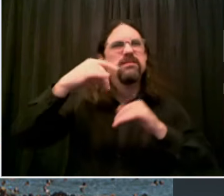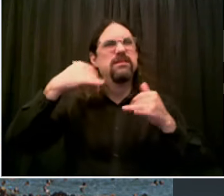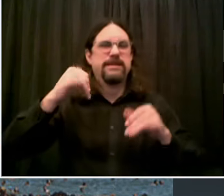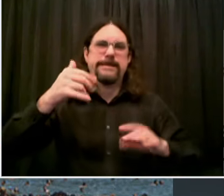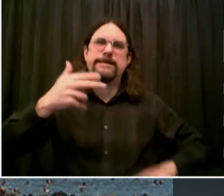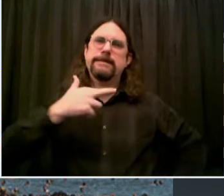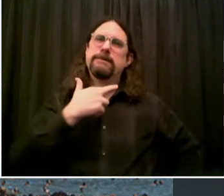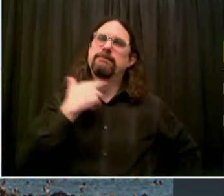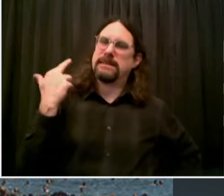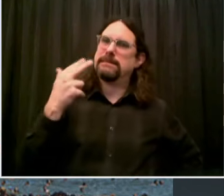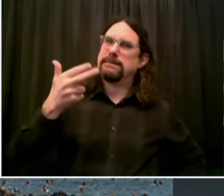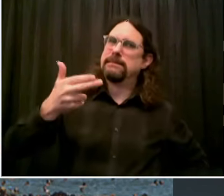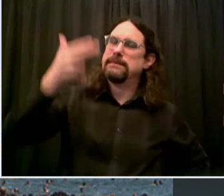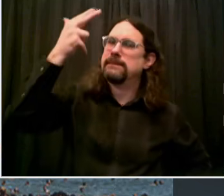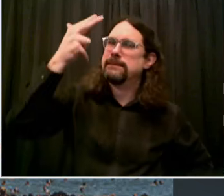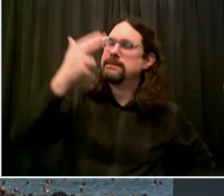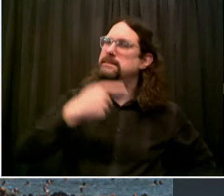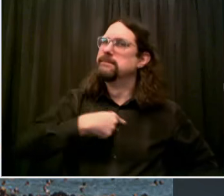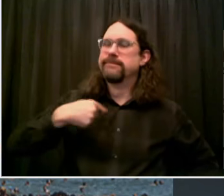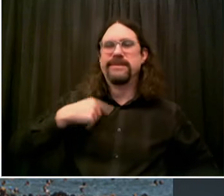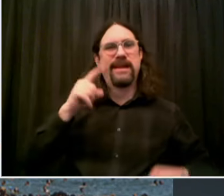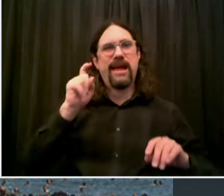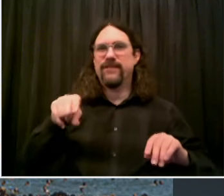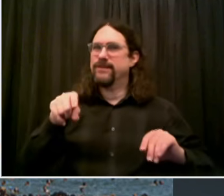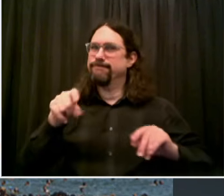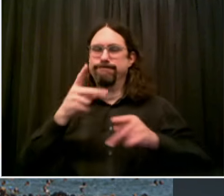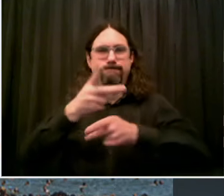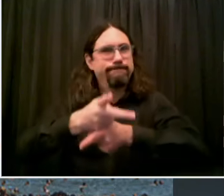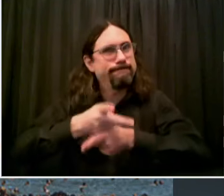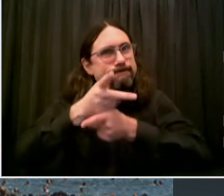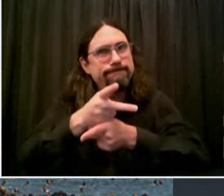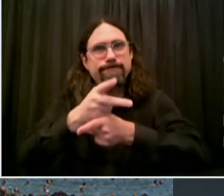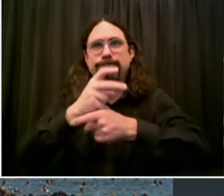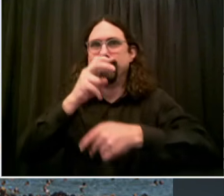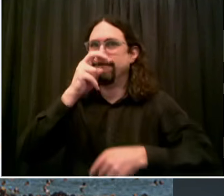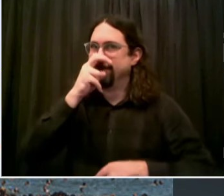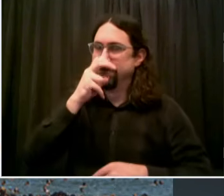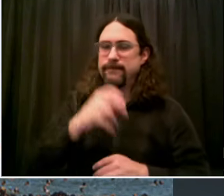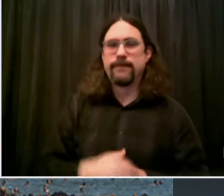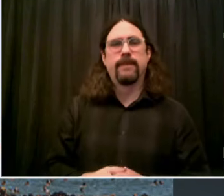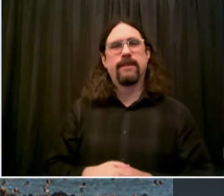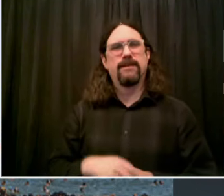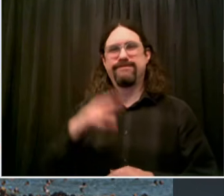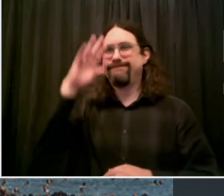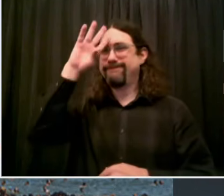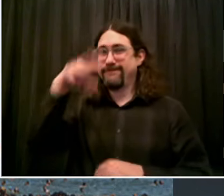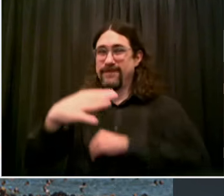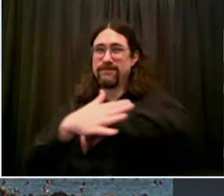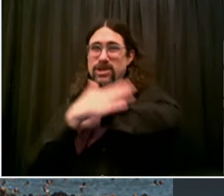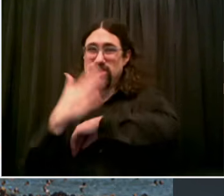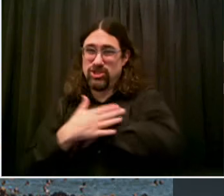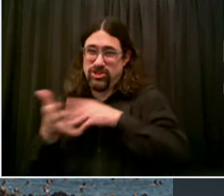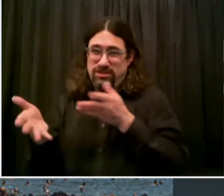FUTURE. THERE'S OBVIOUSLY A HUGE INTEREST IN THE BEACHES. THE STATE OF NEW